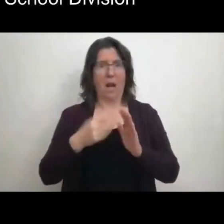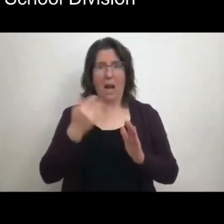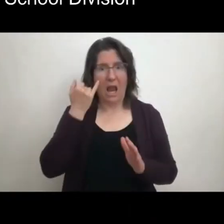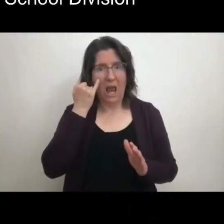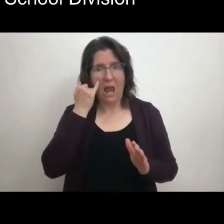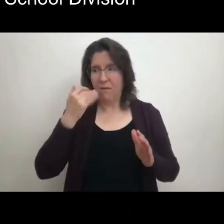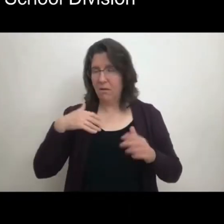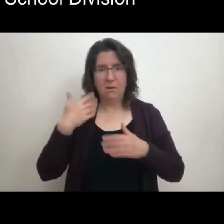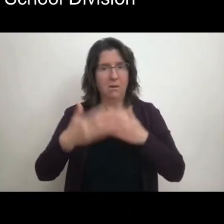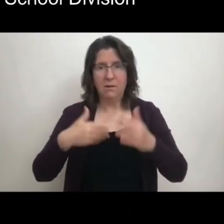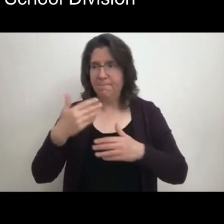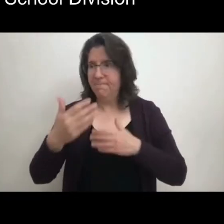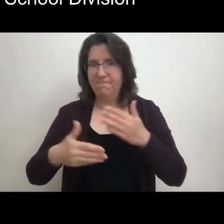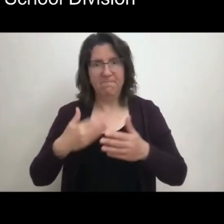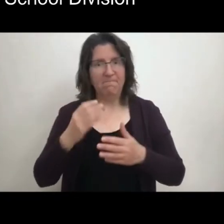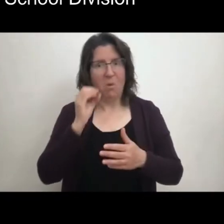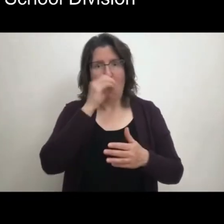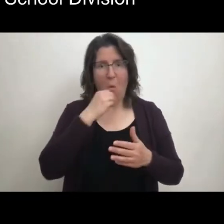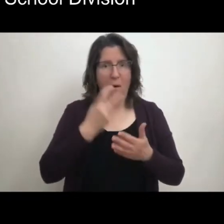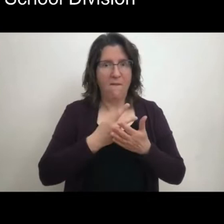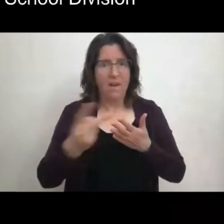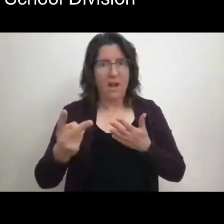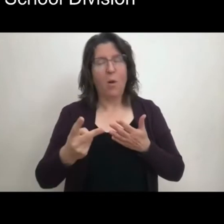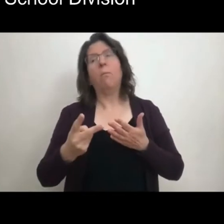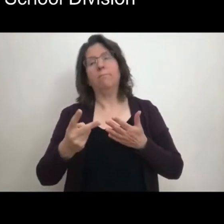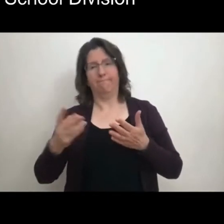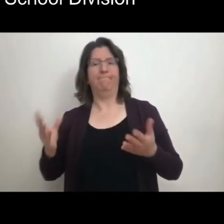If the student couldn't succeed orally after several years of instruction . . .